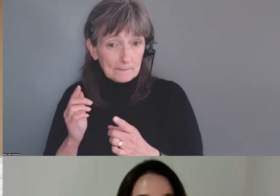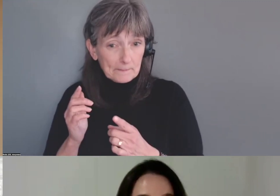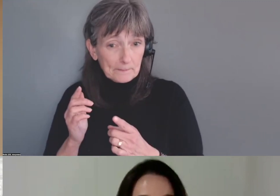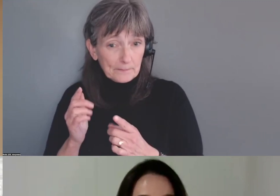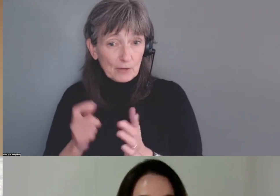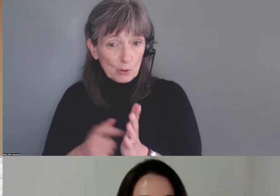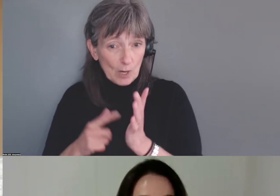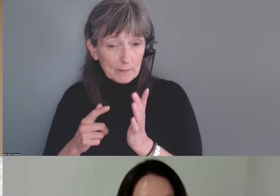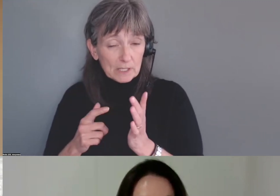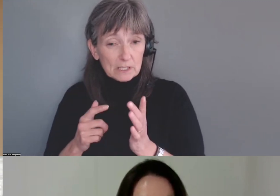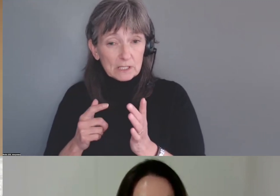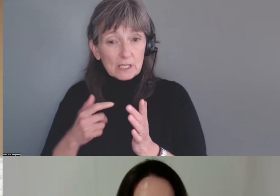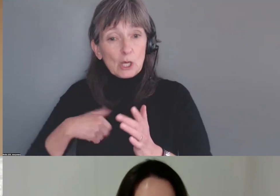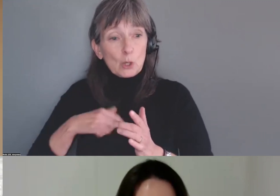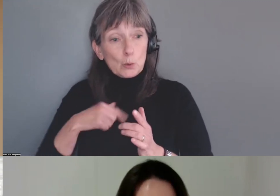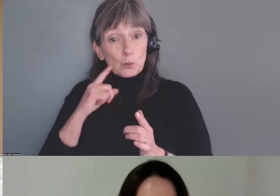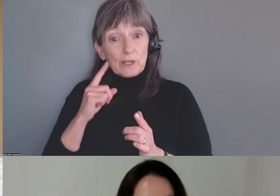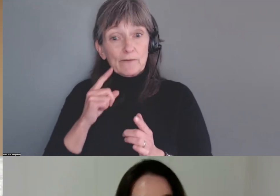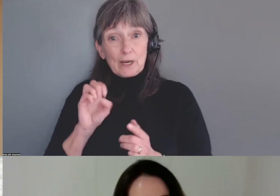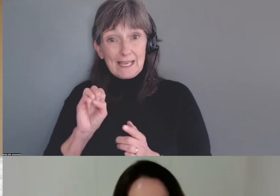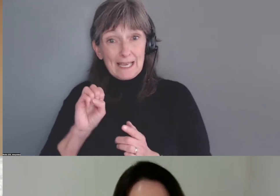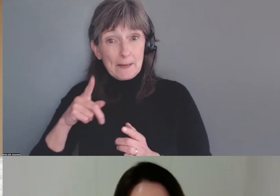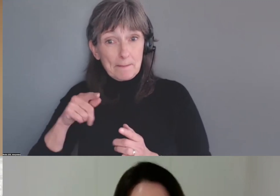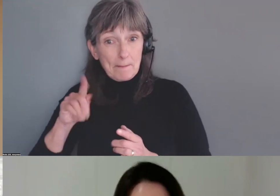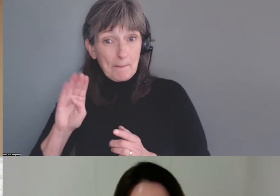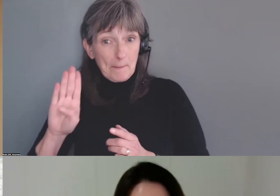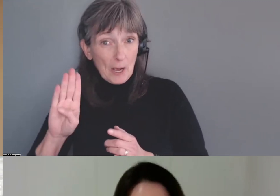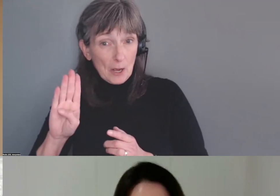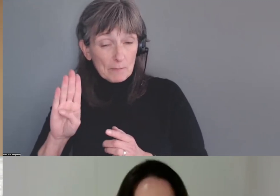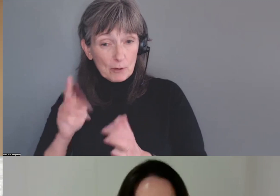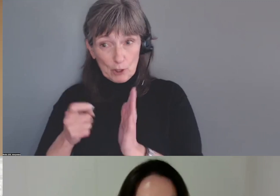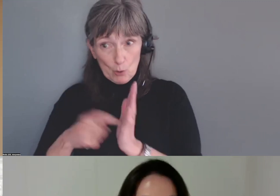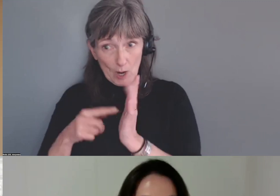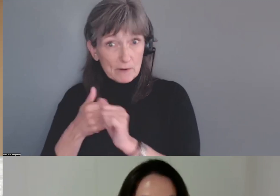expected in the EPUB requirements. A heading is a heading. A paragraph is a paragraph,